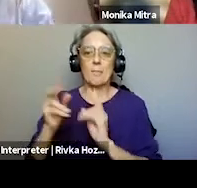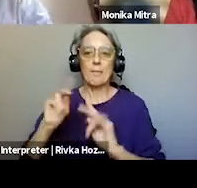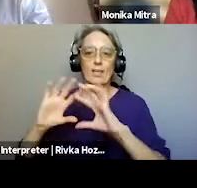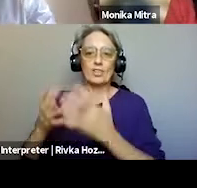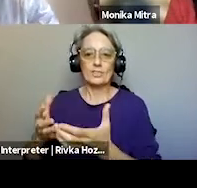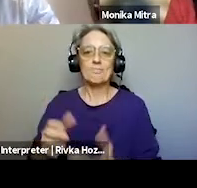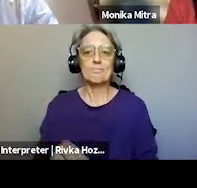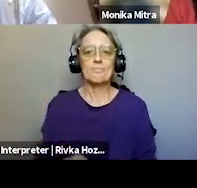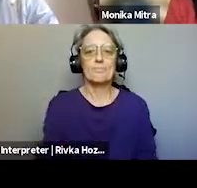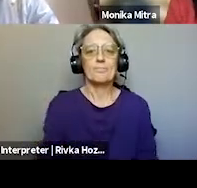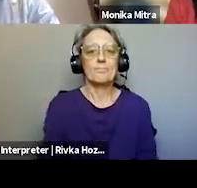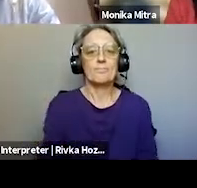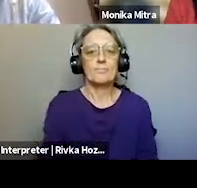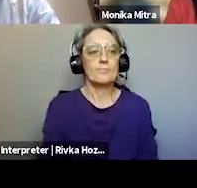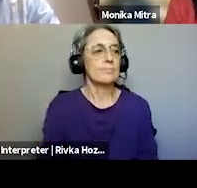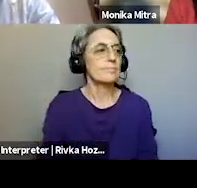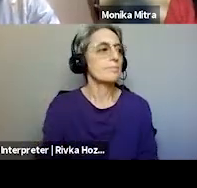So I’ll give it another minute for